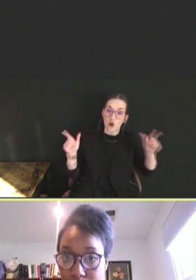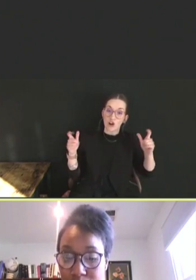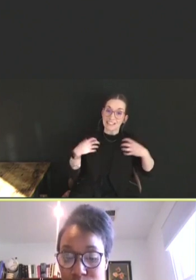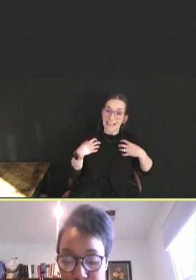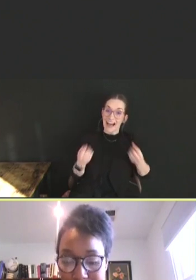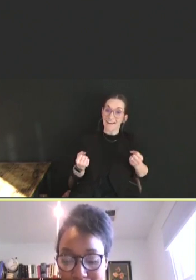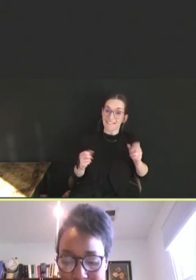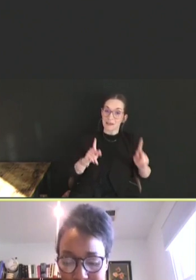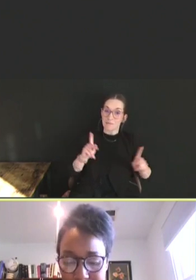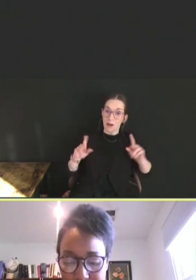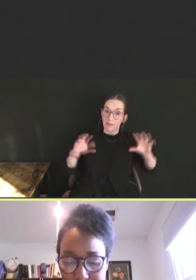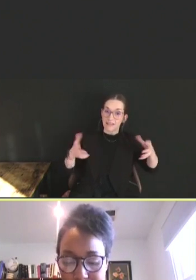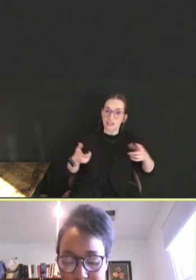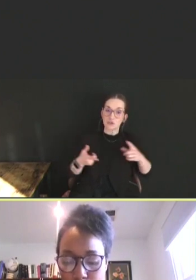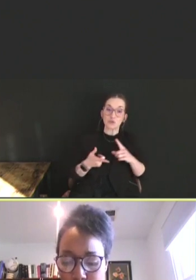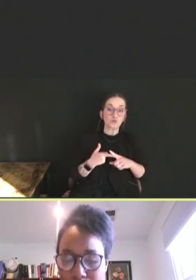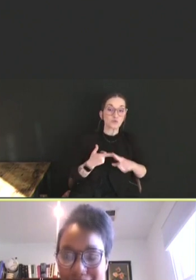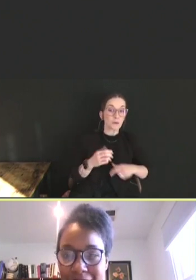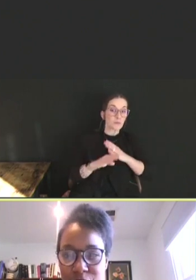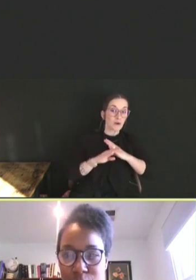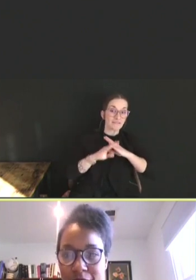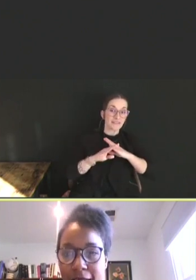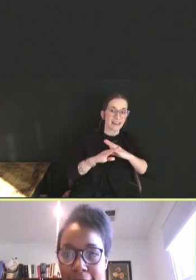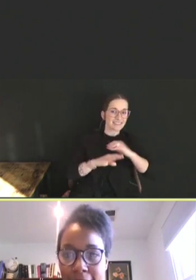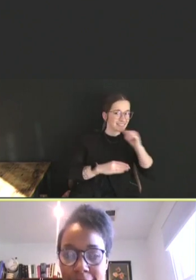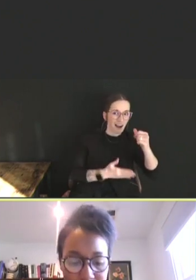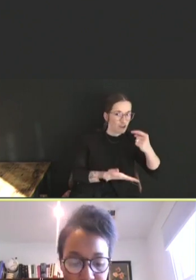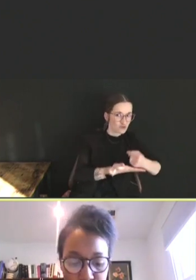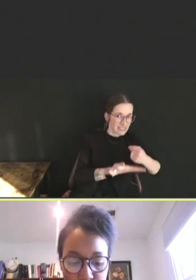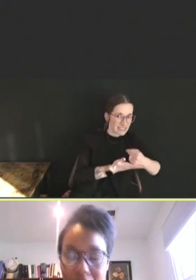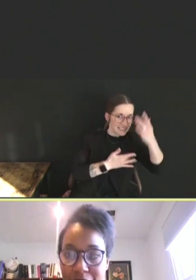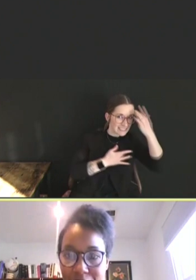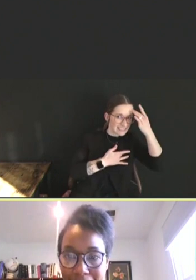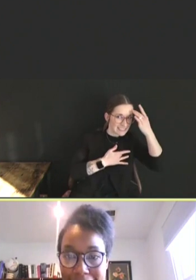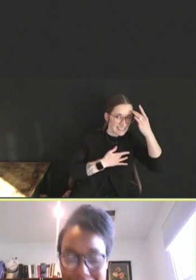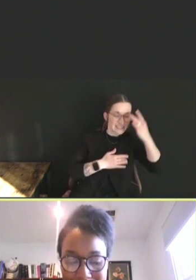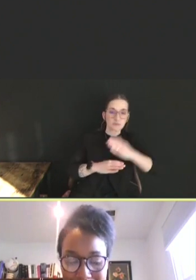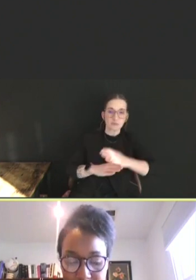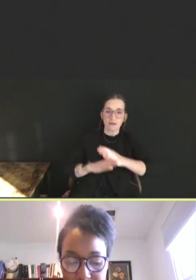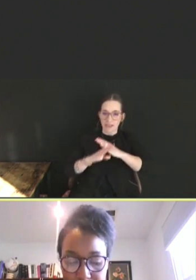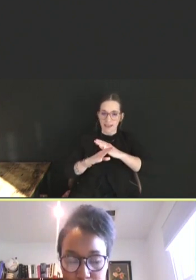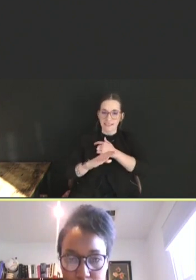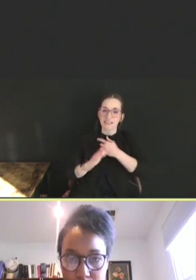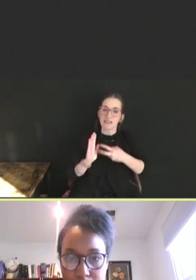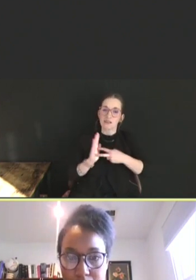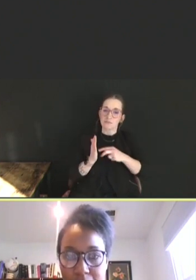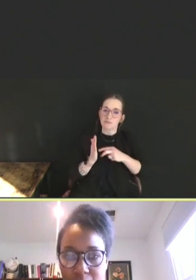than treat disease, we want to ensure the highest level of vaccine safety.